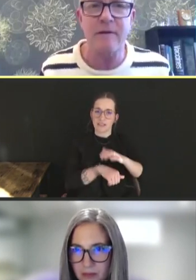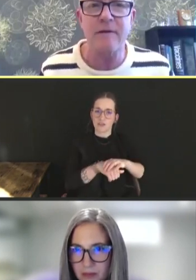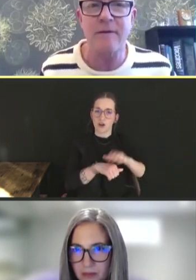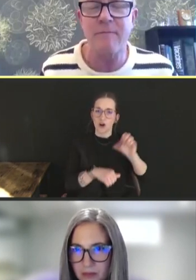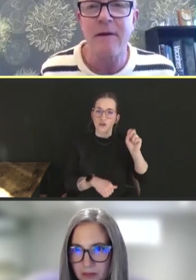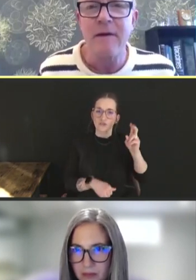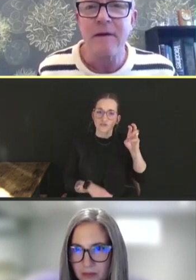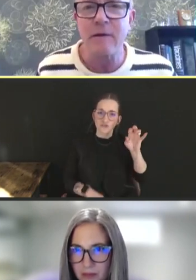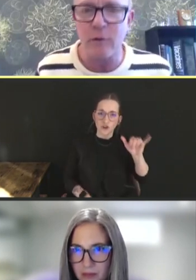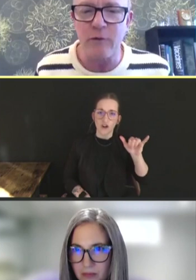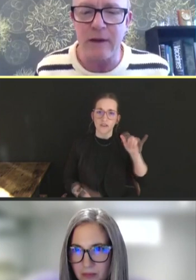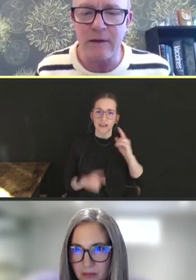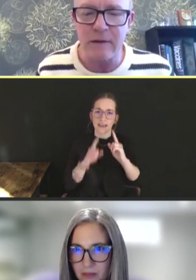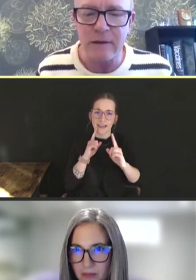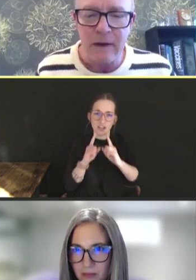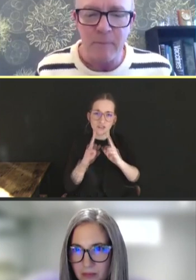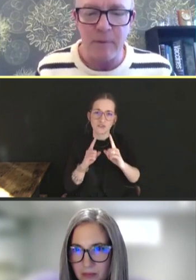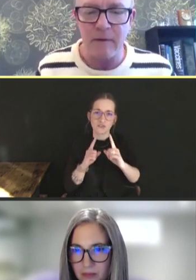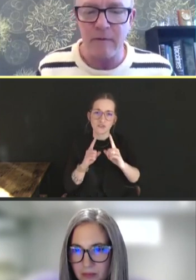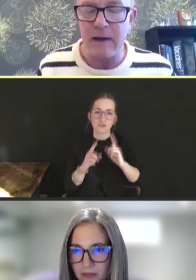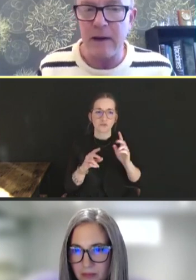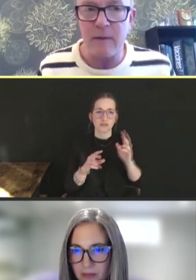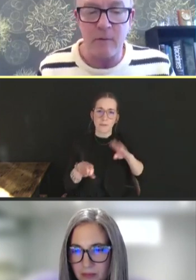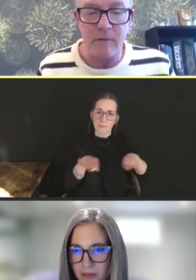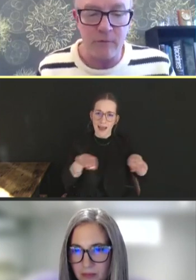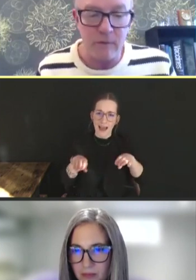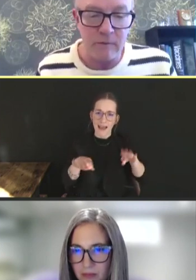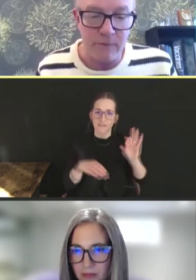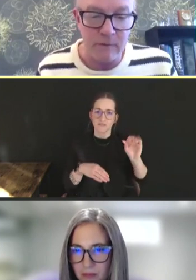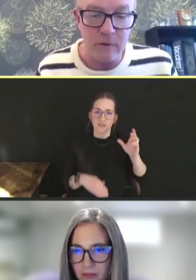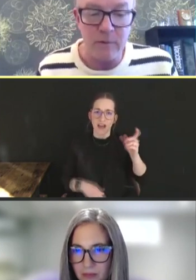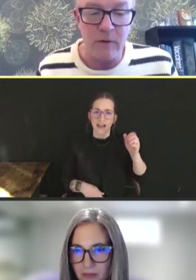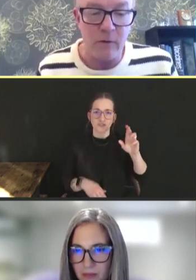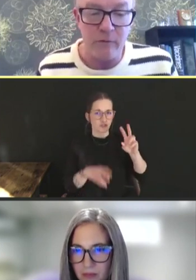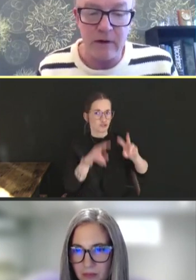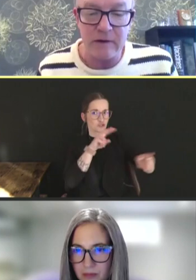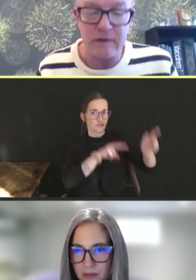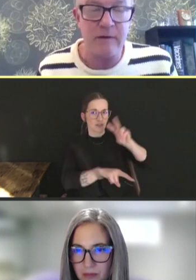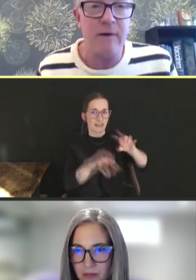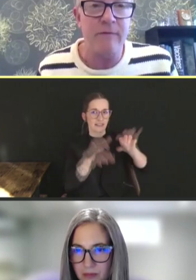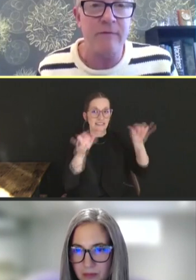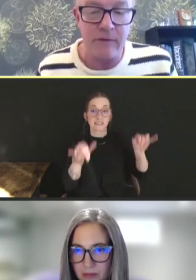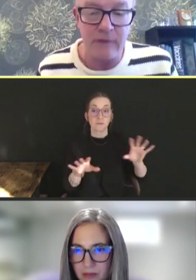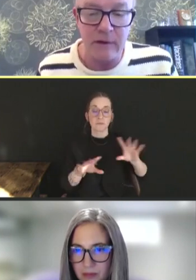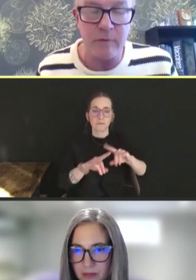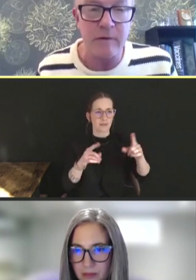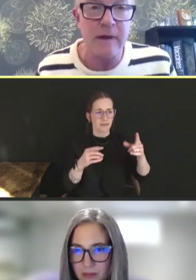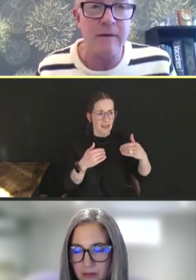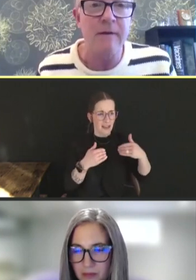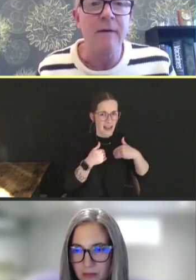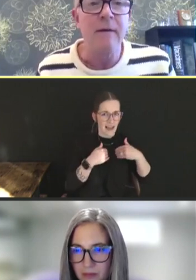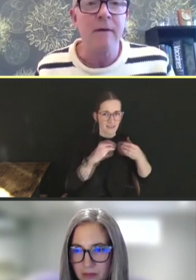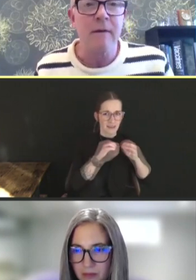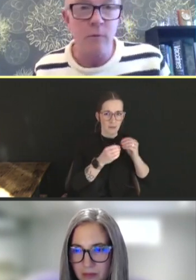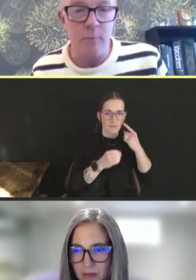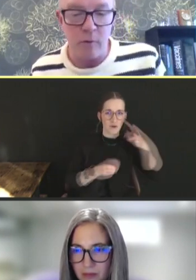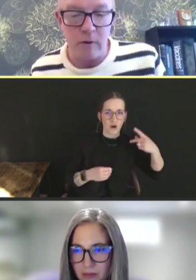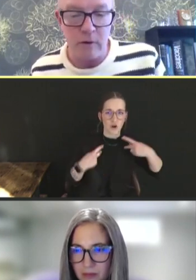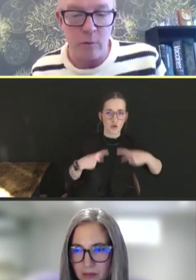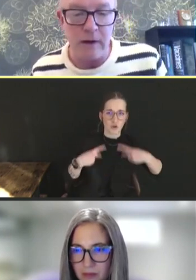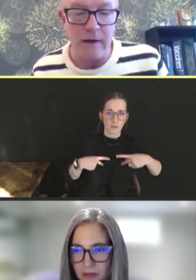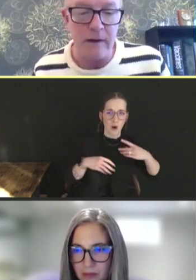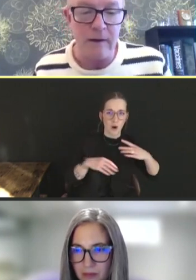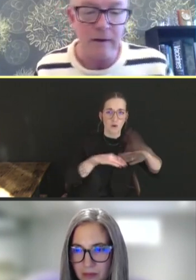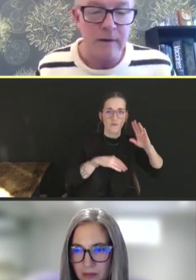System surveys, but they had numbers for pneumo over age 65 of 70 percent; you reported 20.